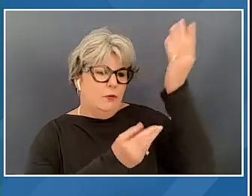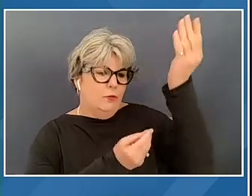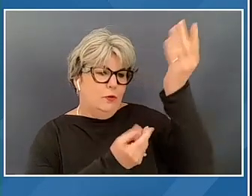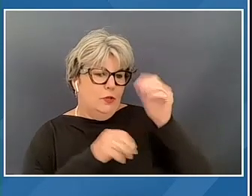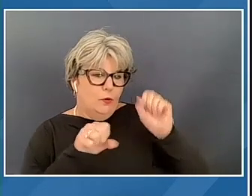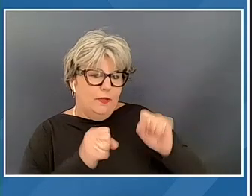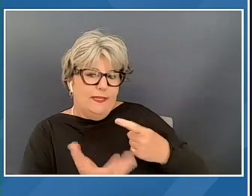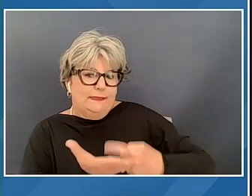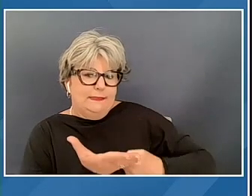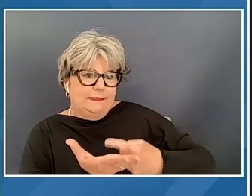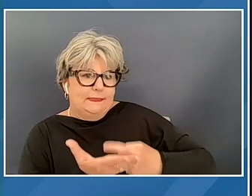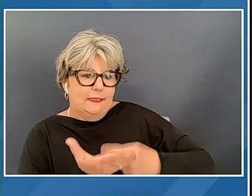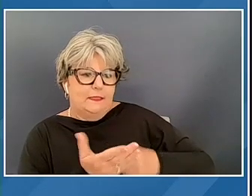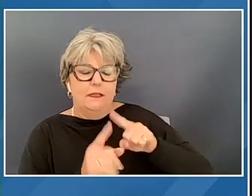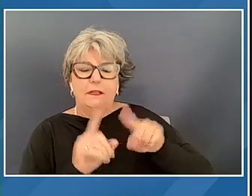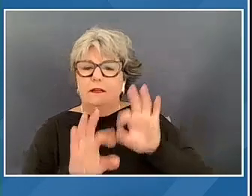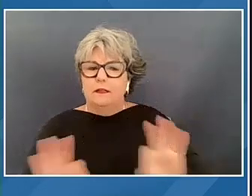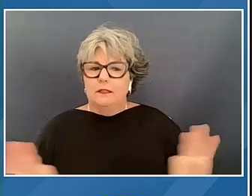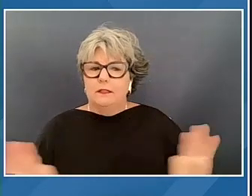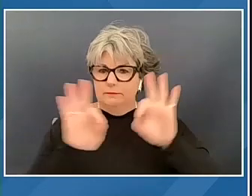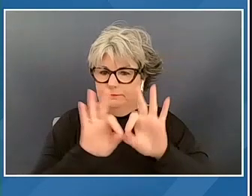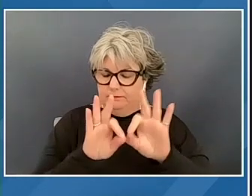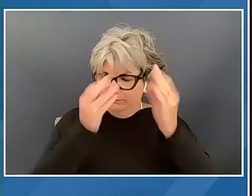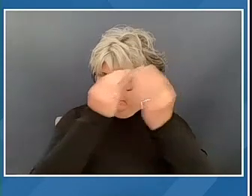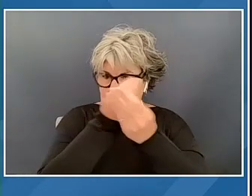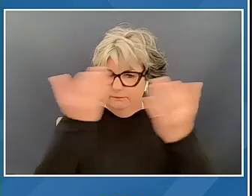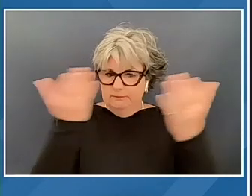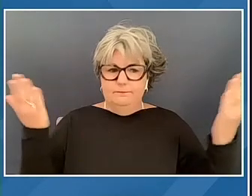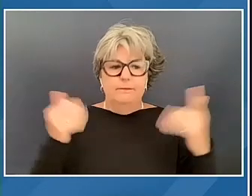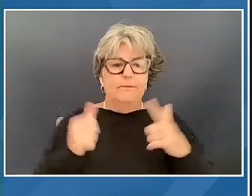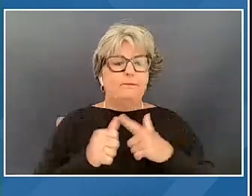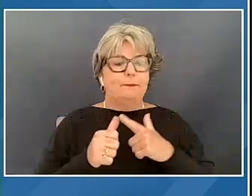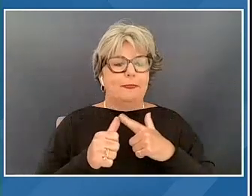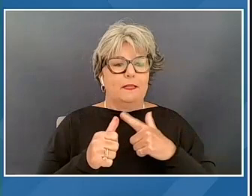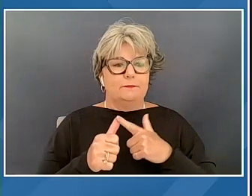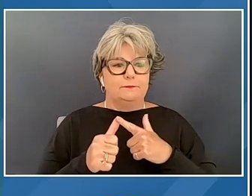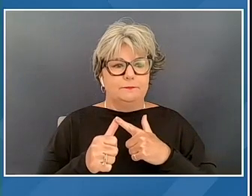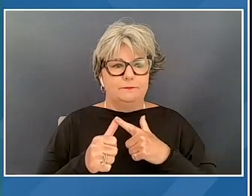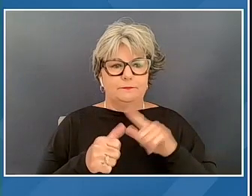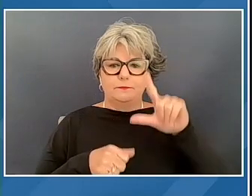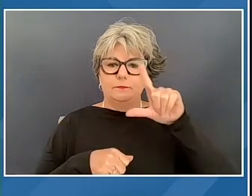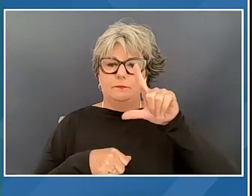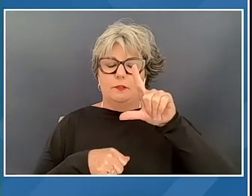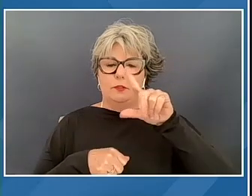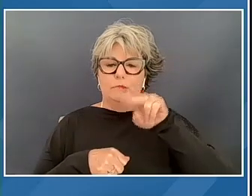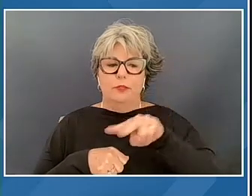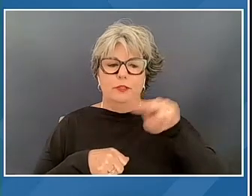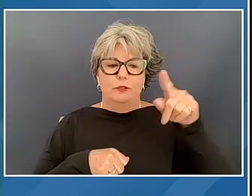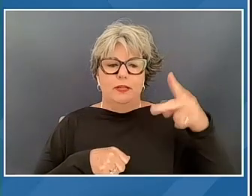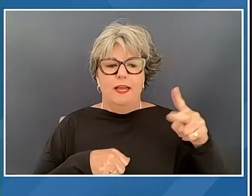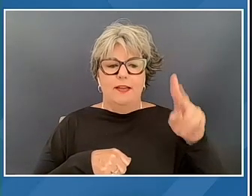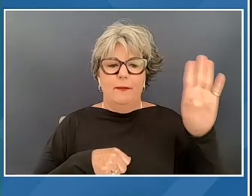think it is important to acknowledge first that $22.5 billion per year is paid, I